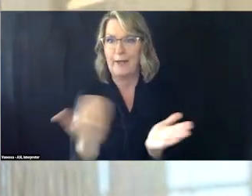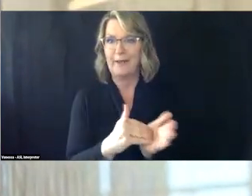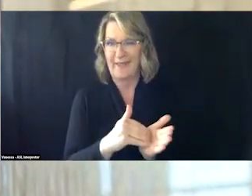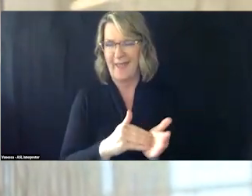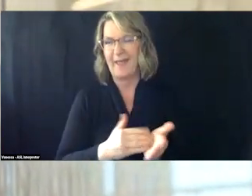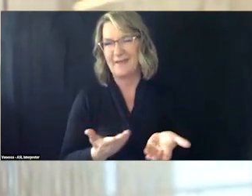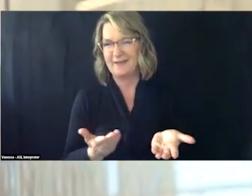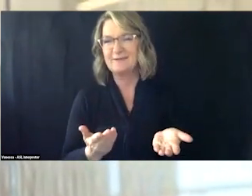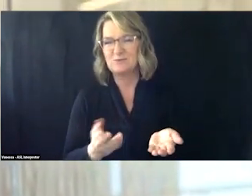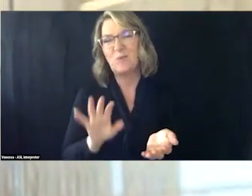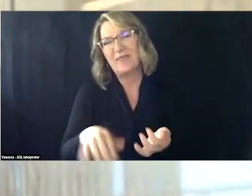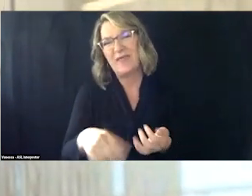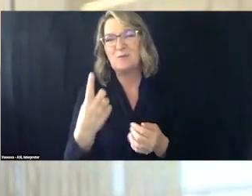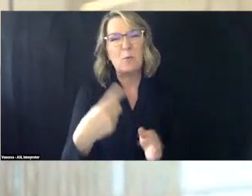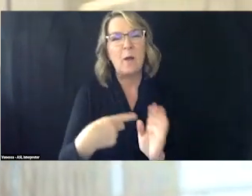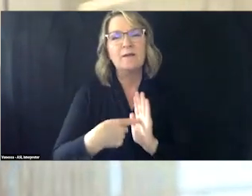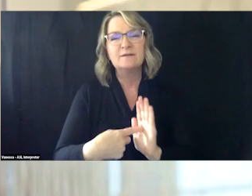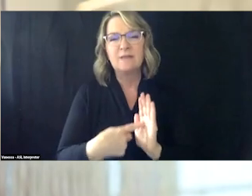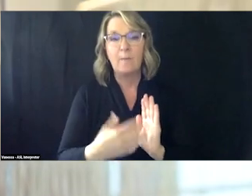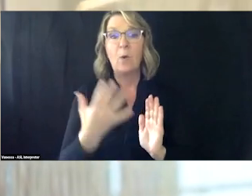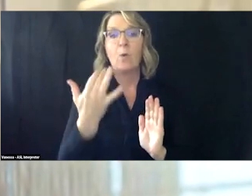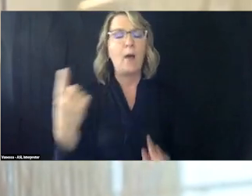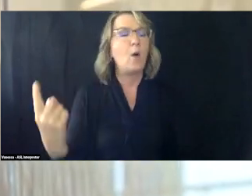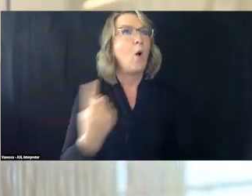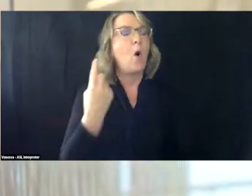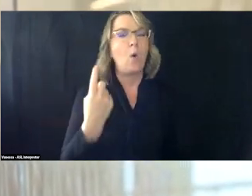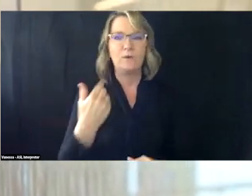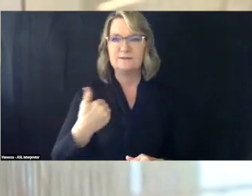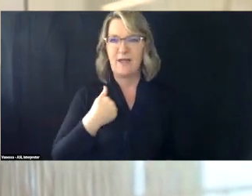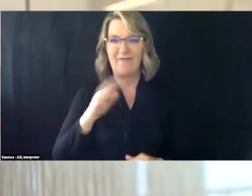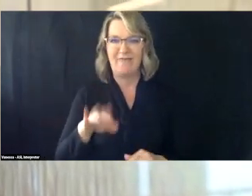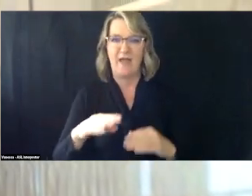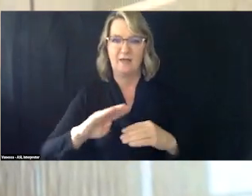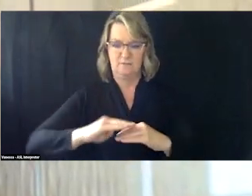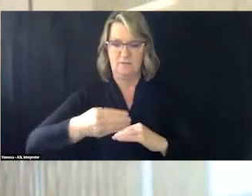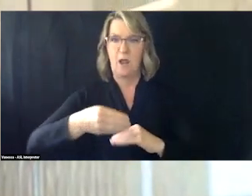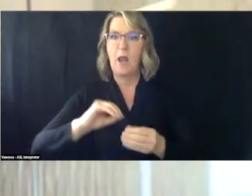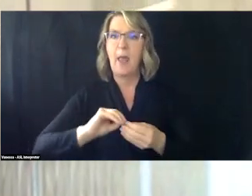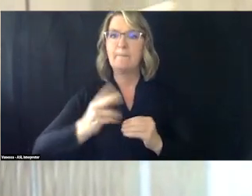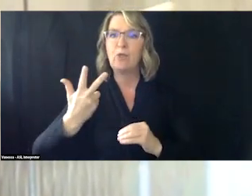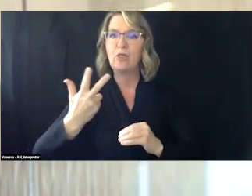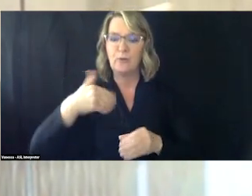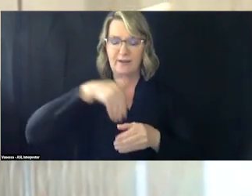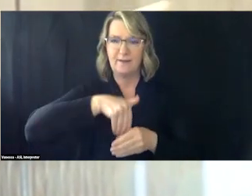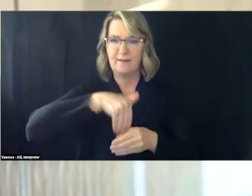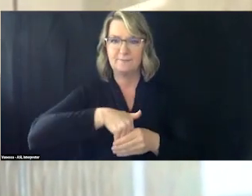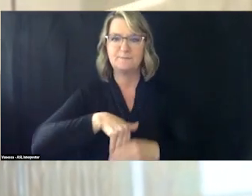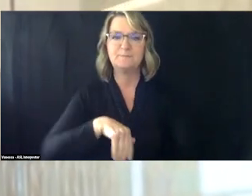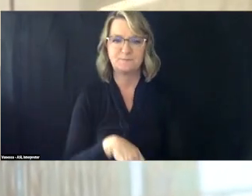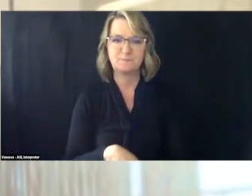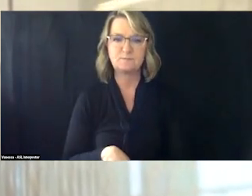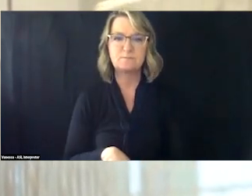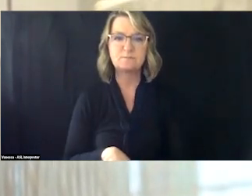power restored so that's just one example and why we've always used the store number three the other